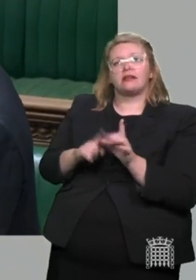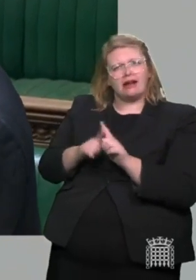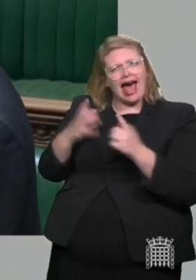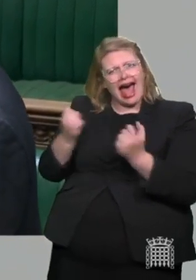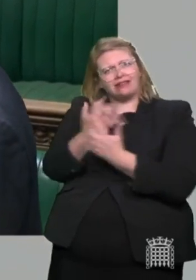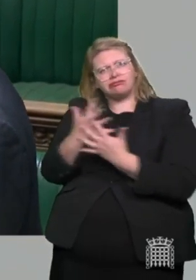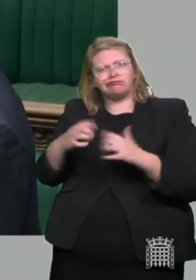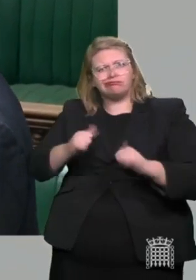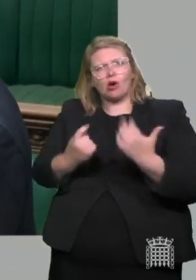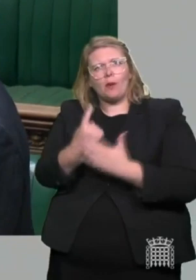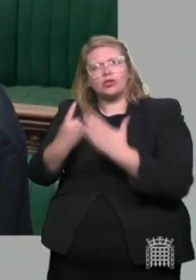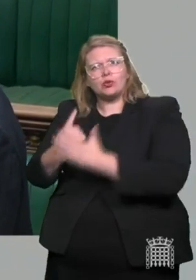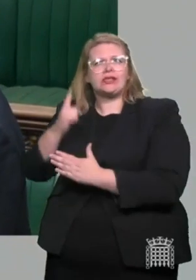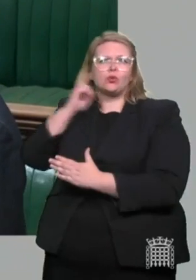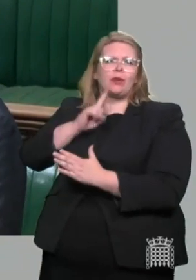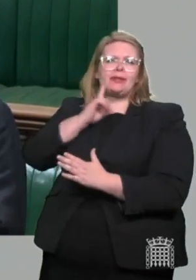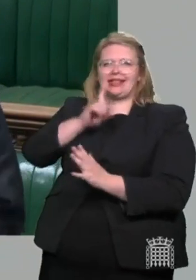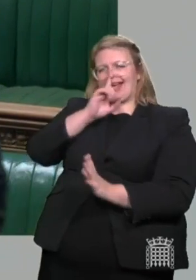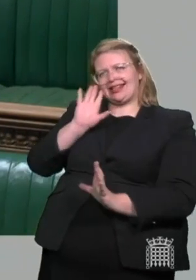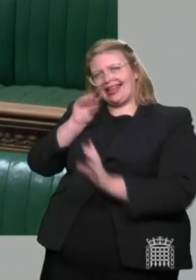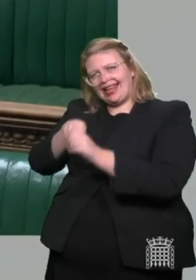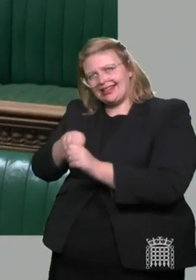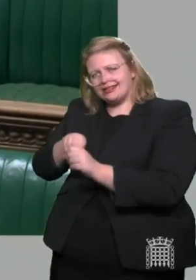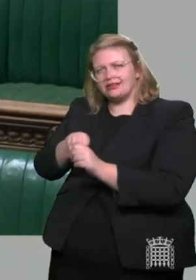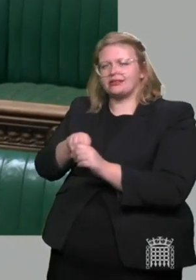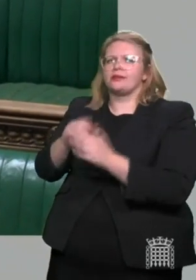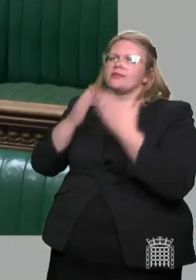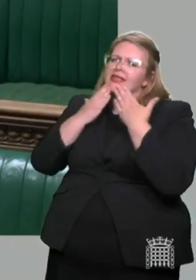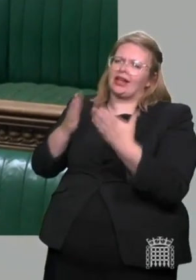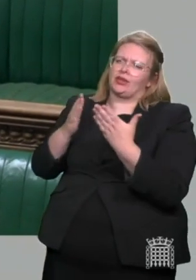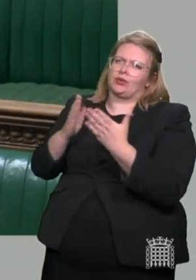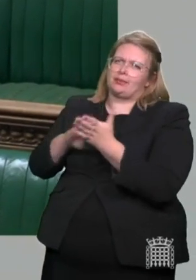for women to join our armed services, thanks above all to the biggest uplift in defence